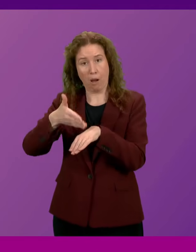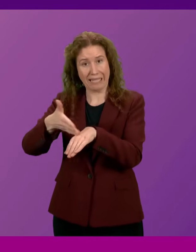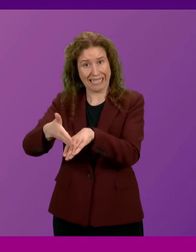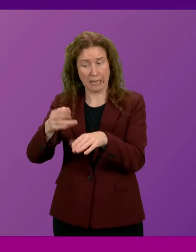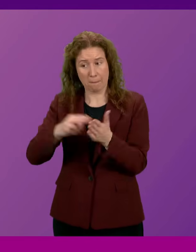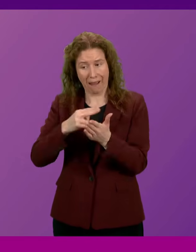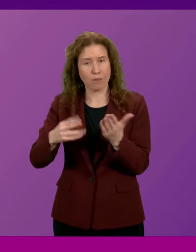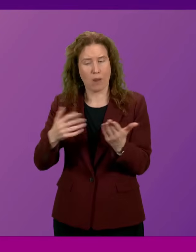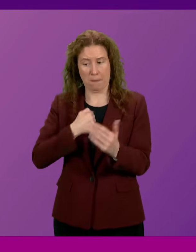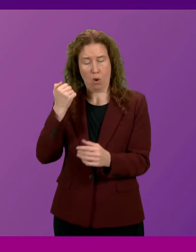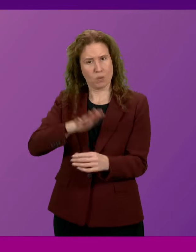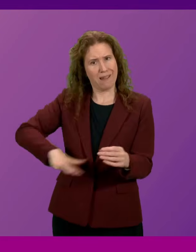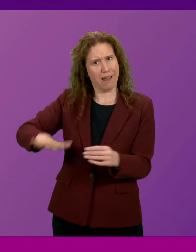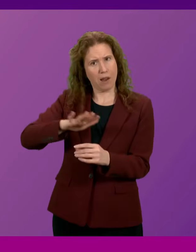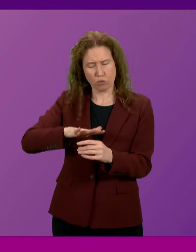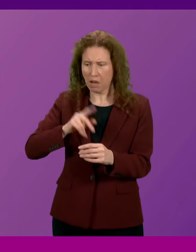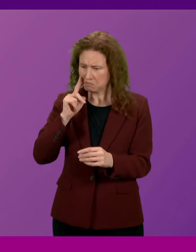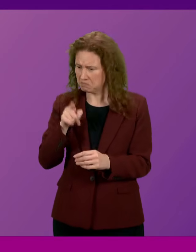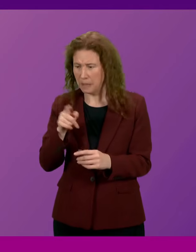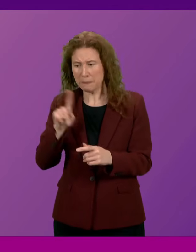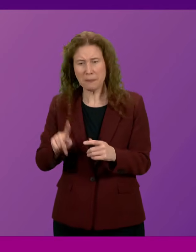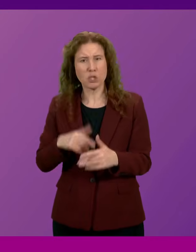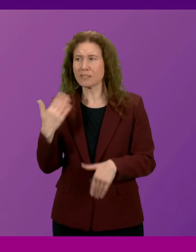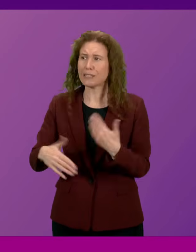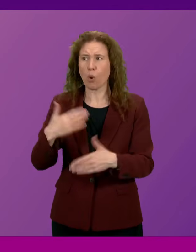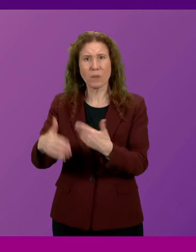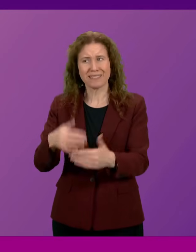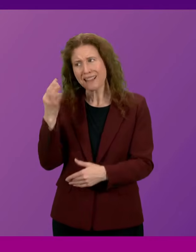in my constituency. Folk are just getting on with it, and councils are getting on with it,